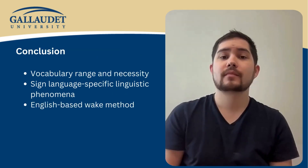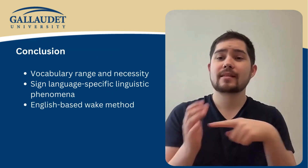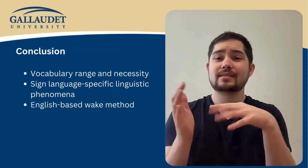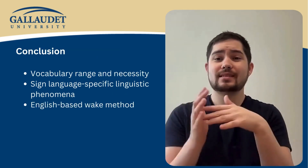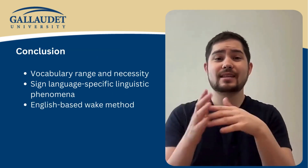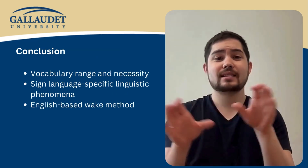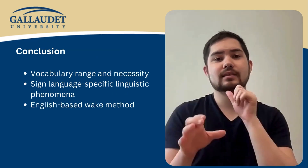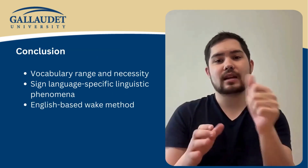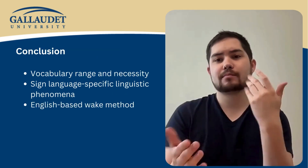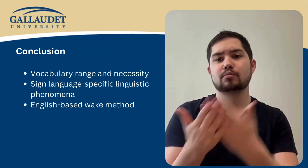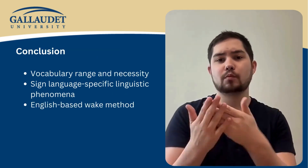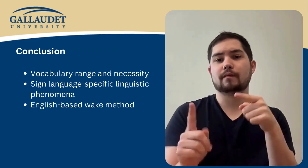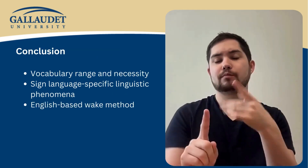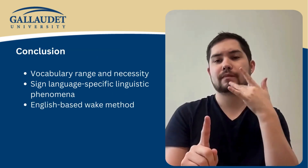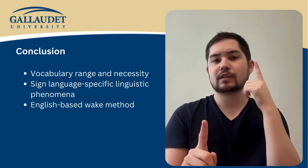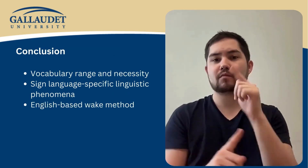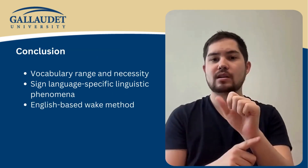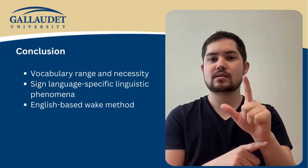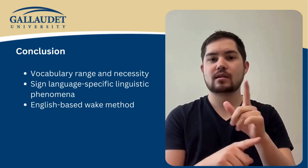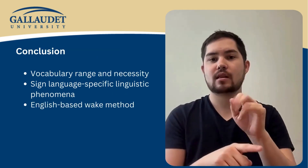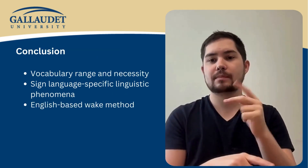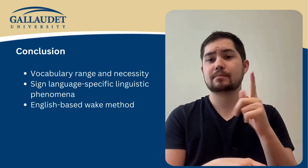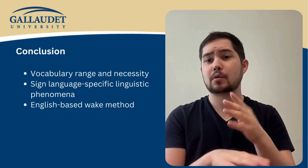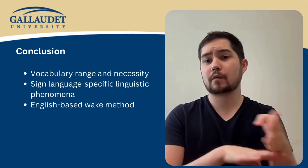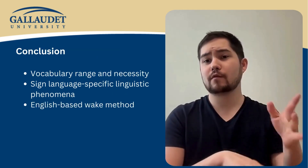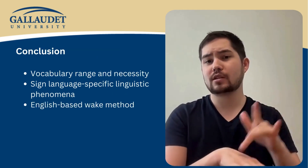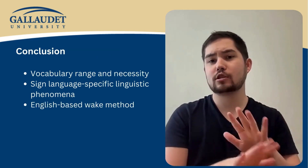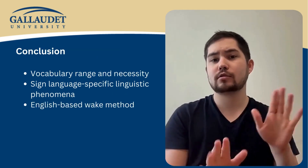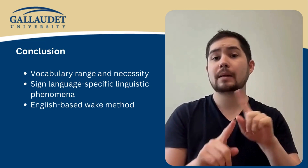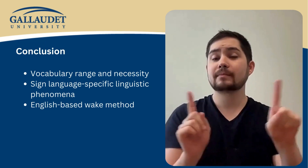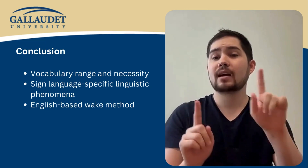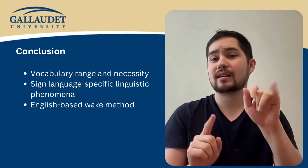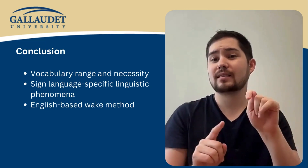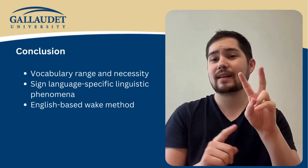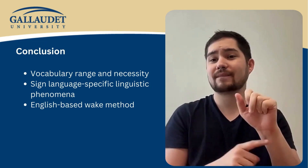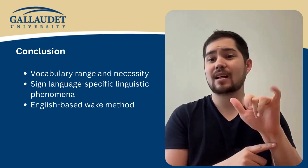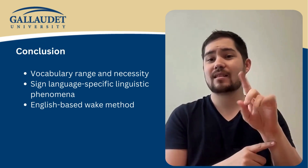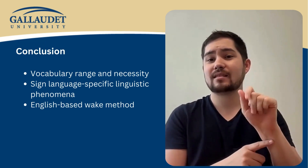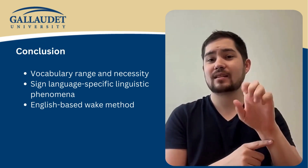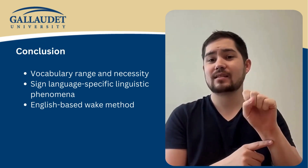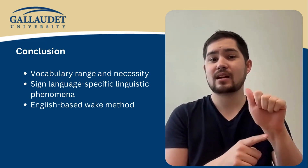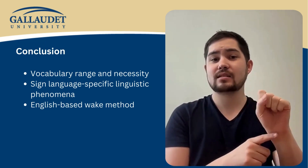This study does NOT prove preference for ASL input over touch, though it validates ASL as